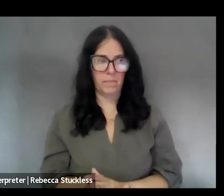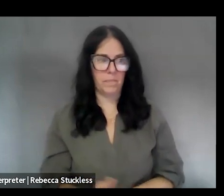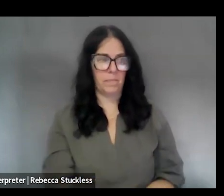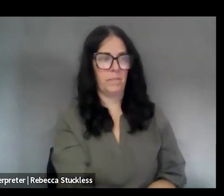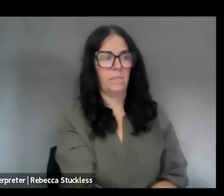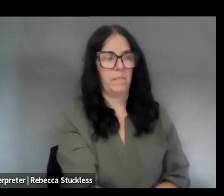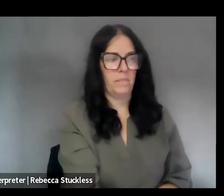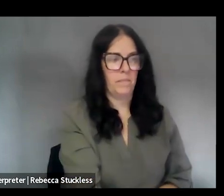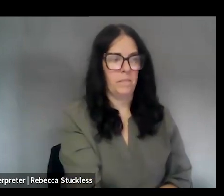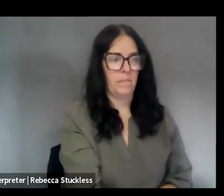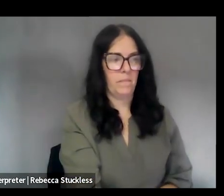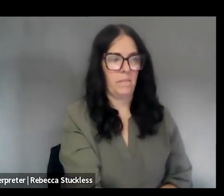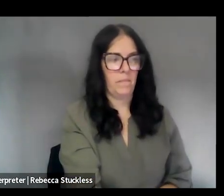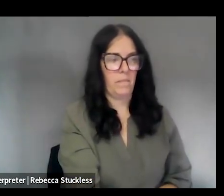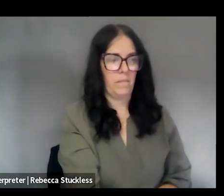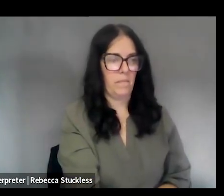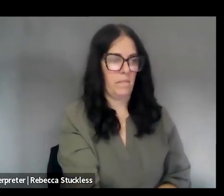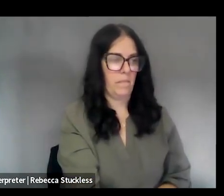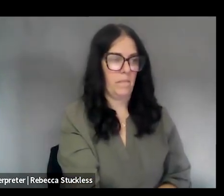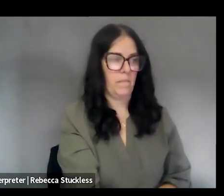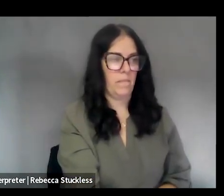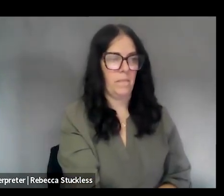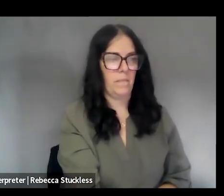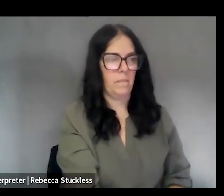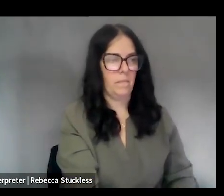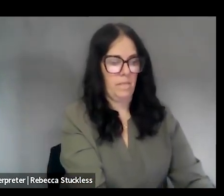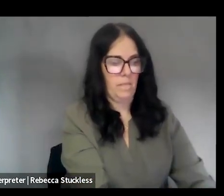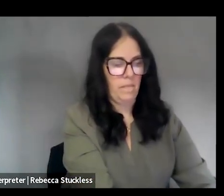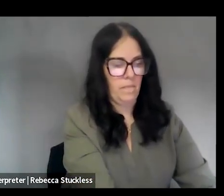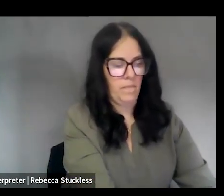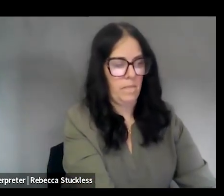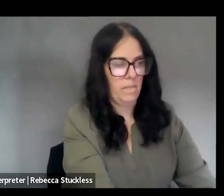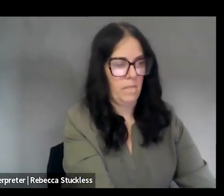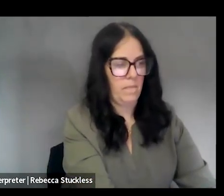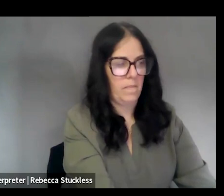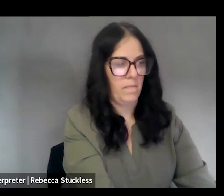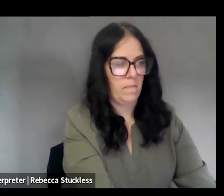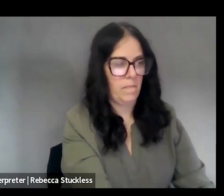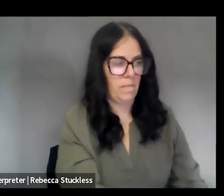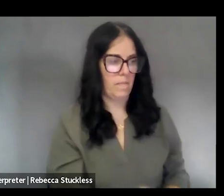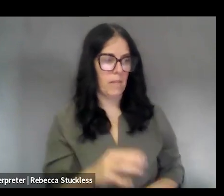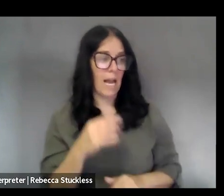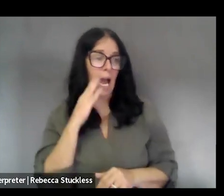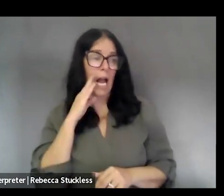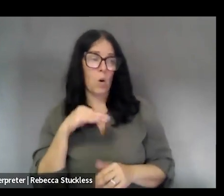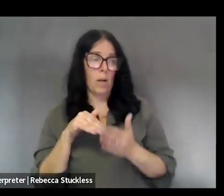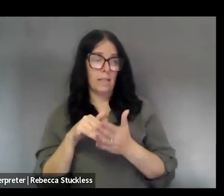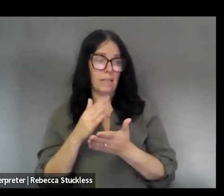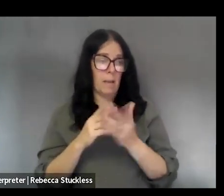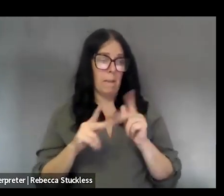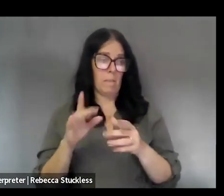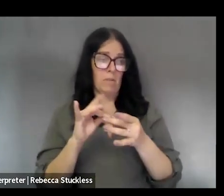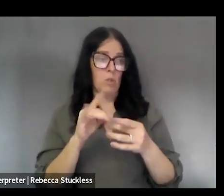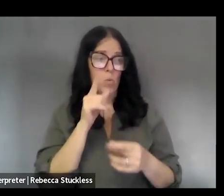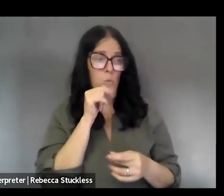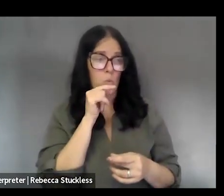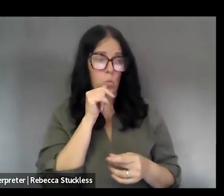know a lot of people, too, when you have expressed this. I'm thinking about diagnosis, right, and